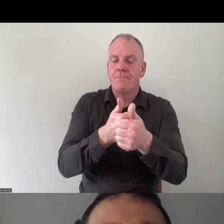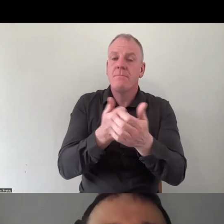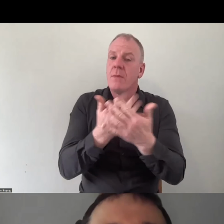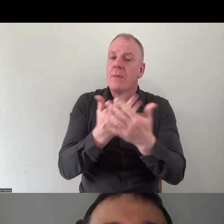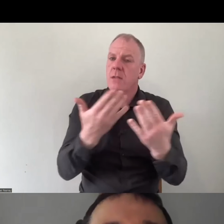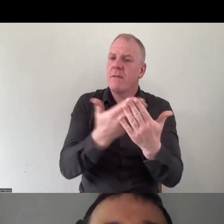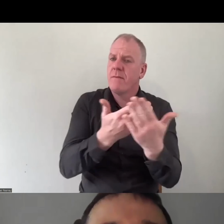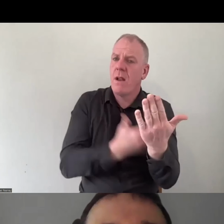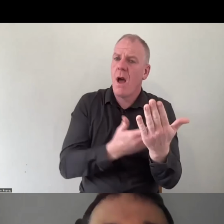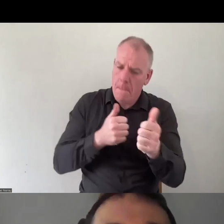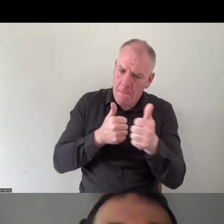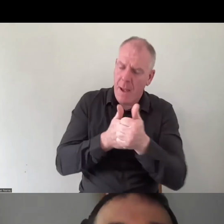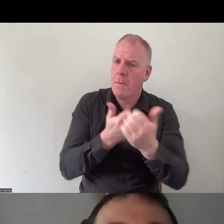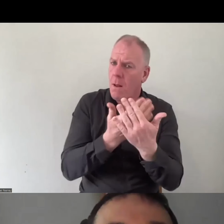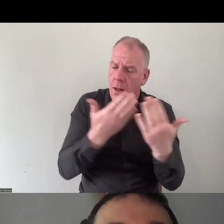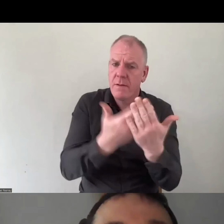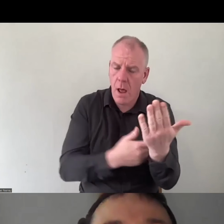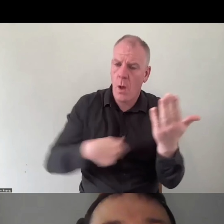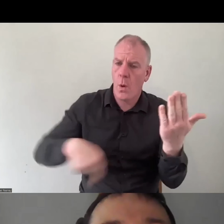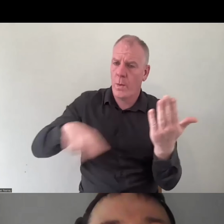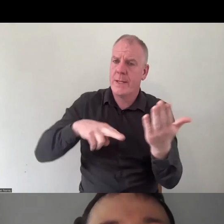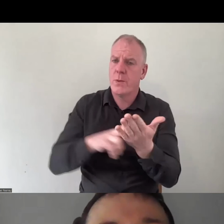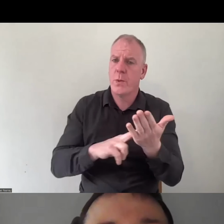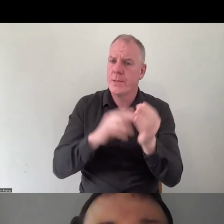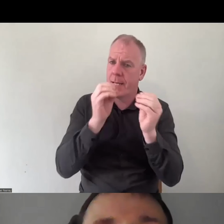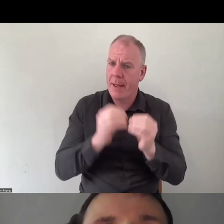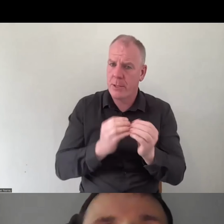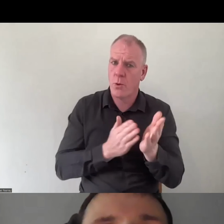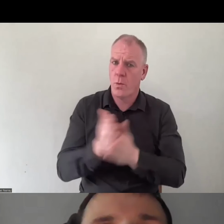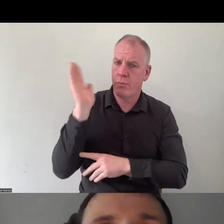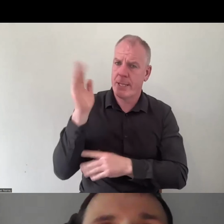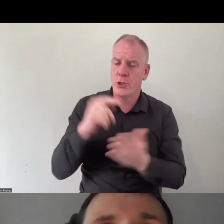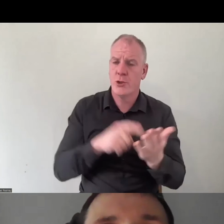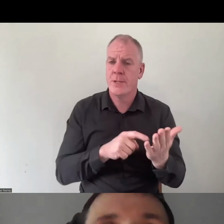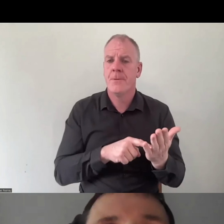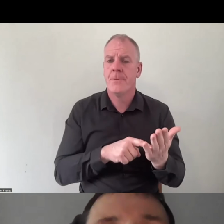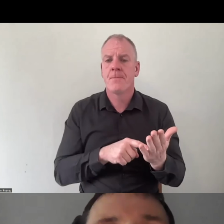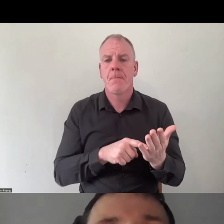that we have been referencing here are standards.